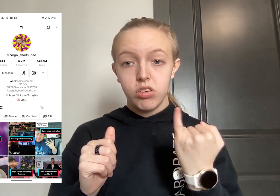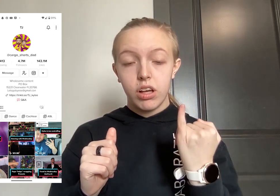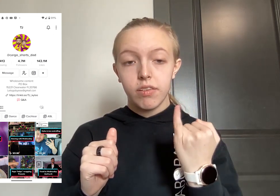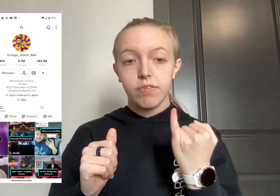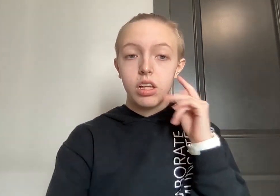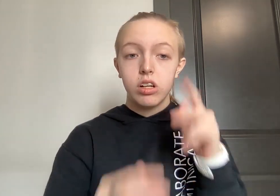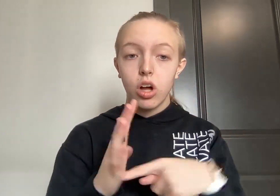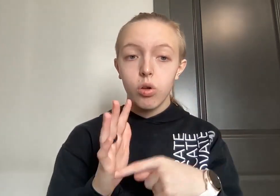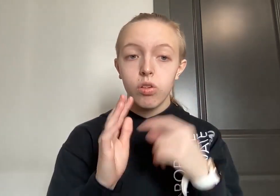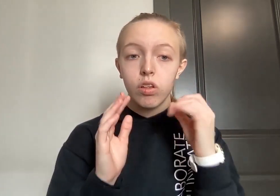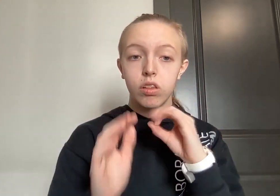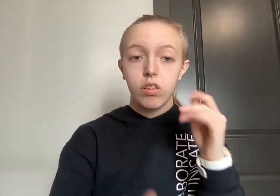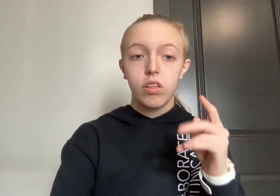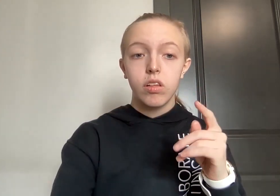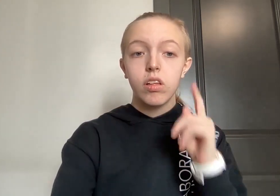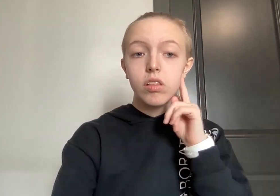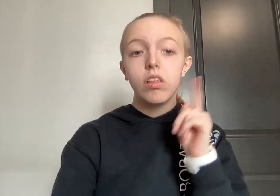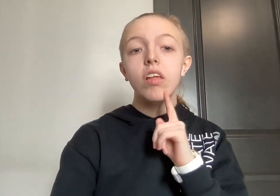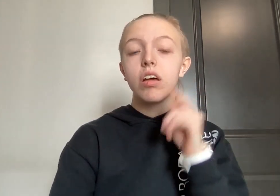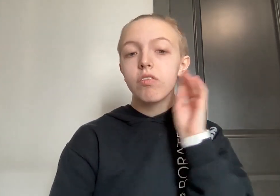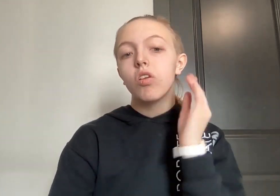He shows his deaf daughter